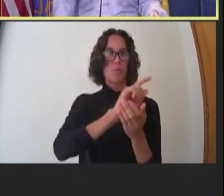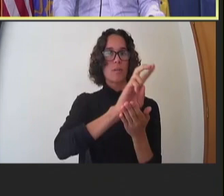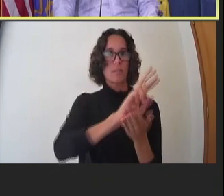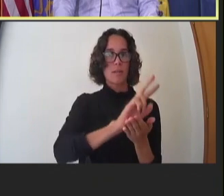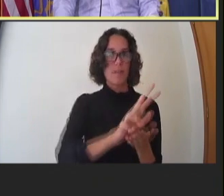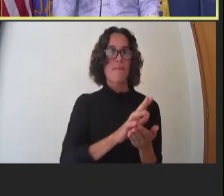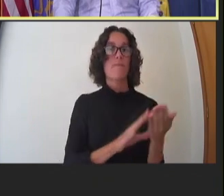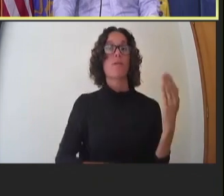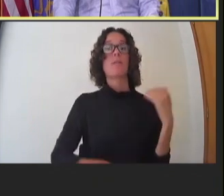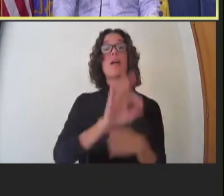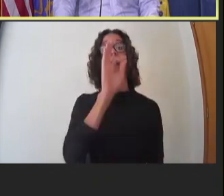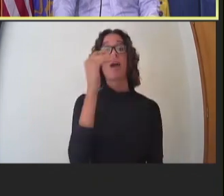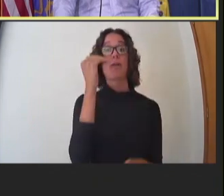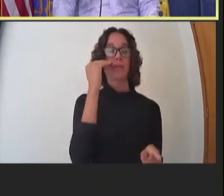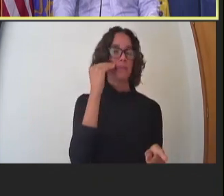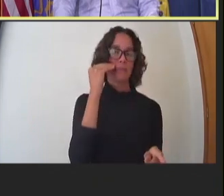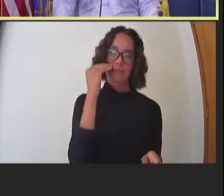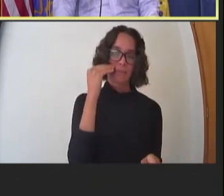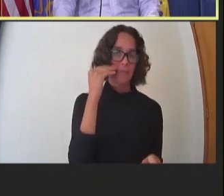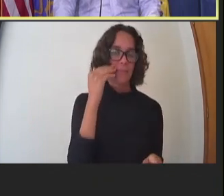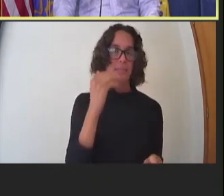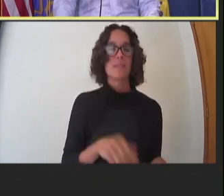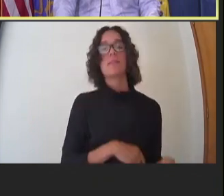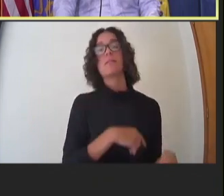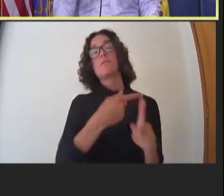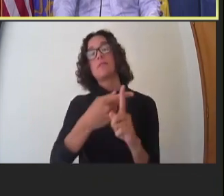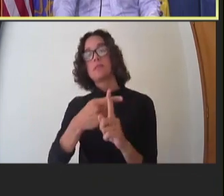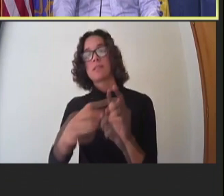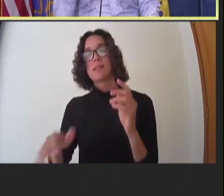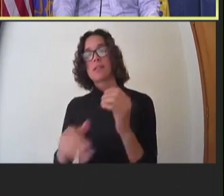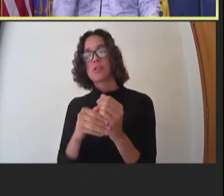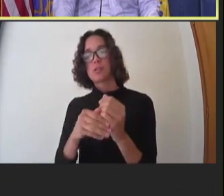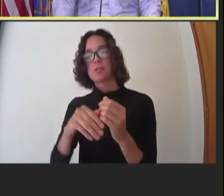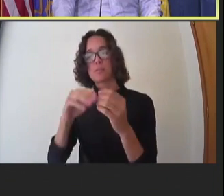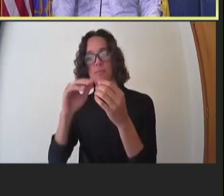additional quantitative work to figure out how to actually estimate the rate of transmission. So,